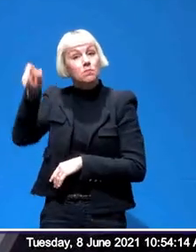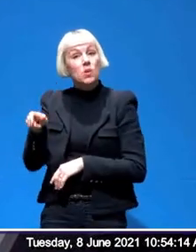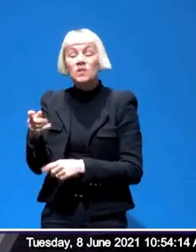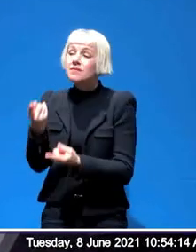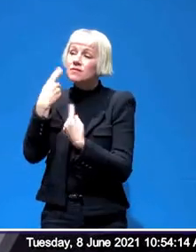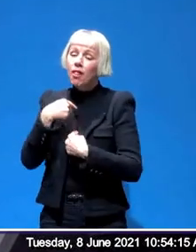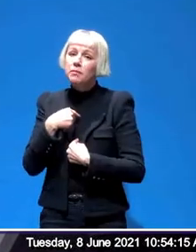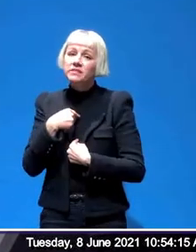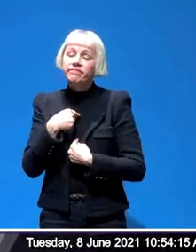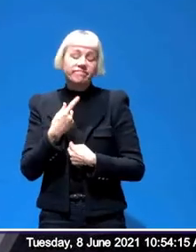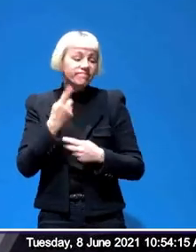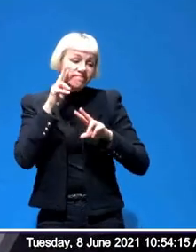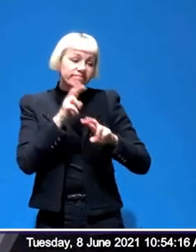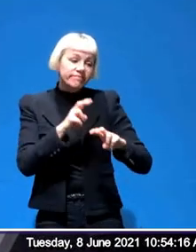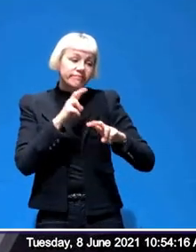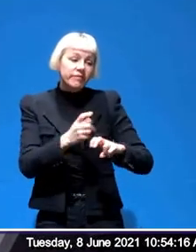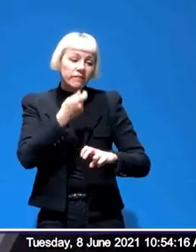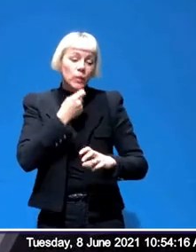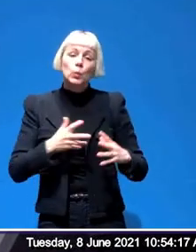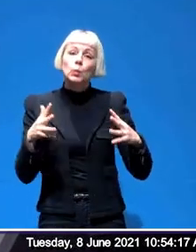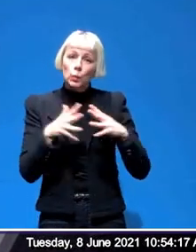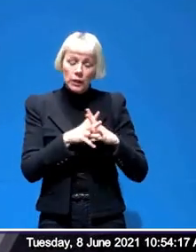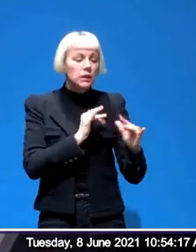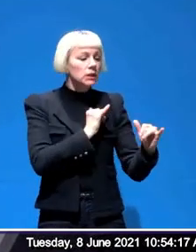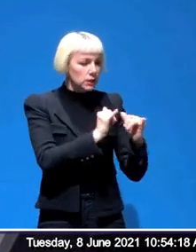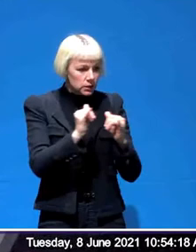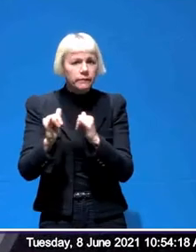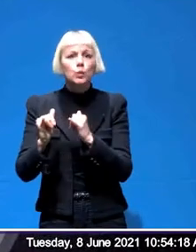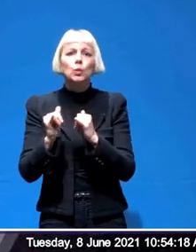investigated for several weeks and he had interviewed and visited ---